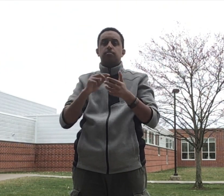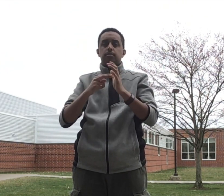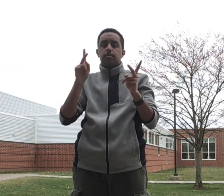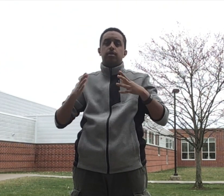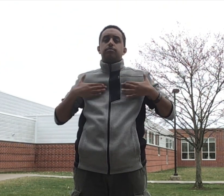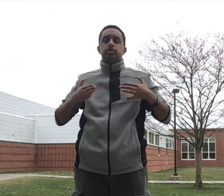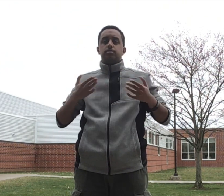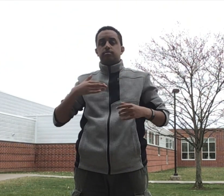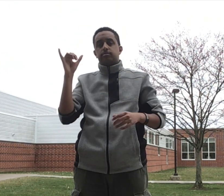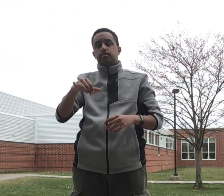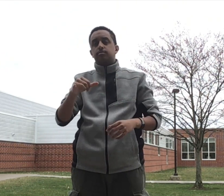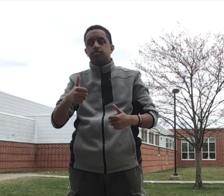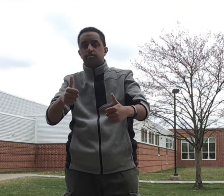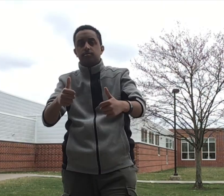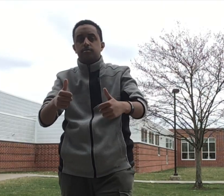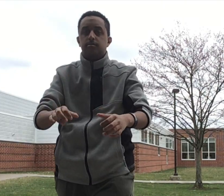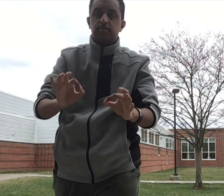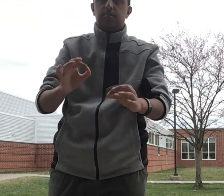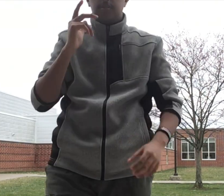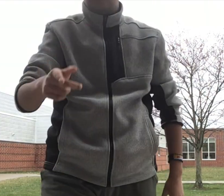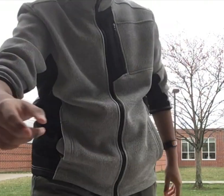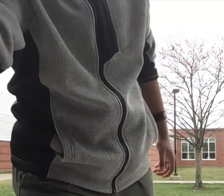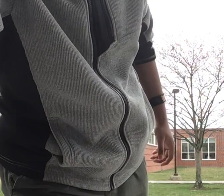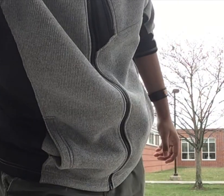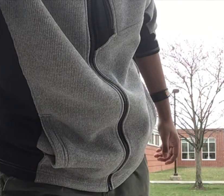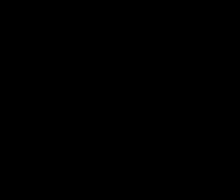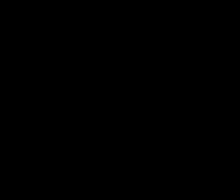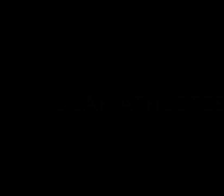and they solved it together. People were really happy that happened.